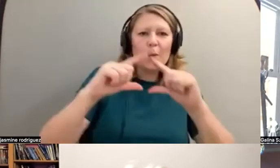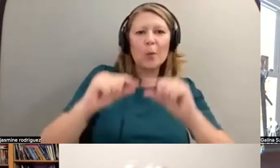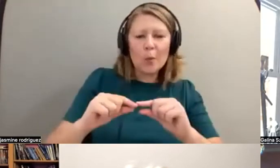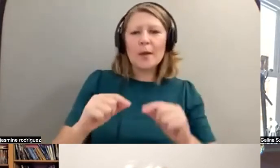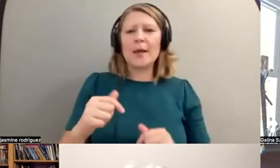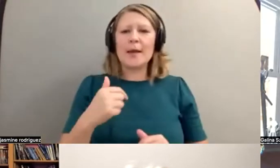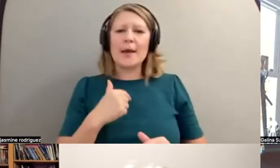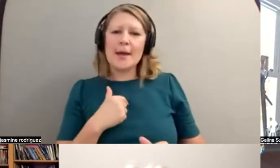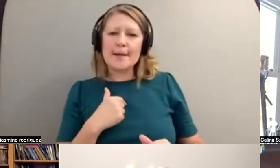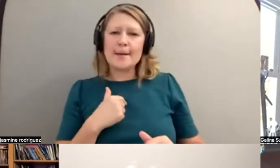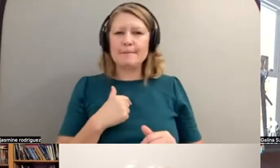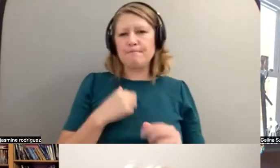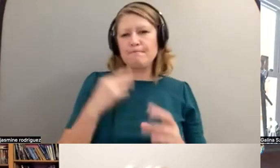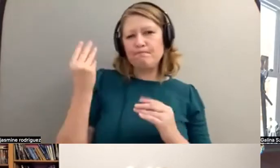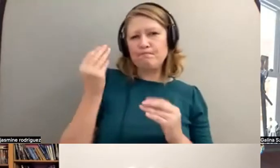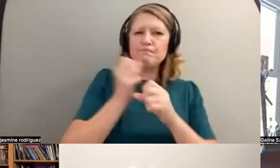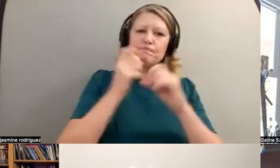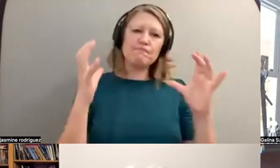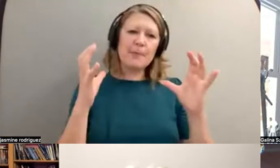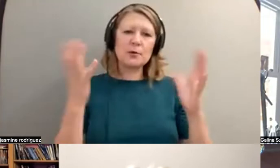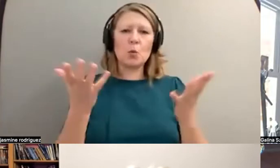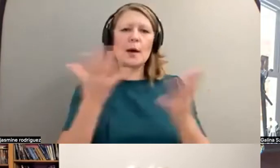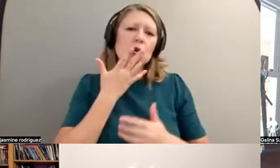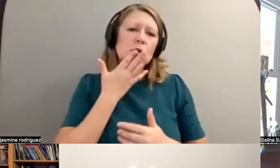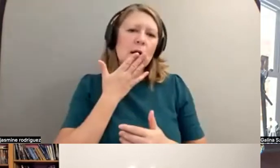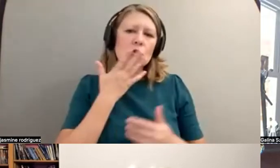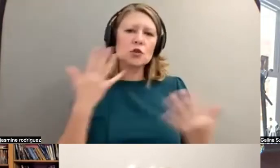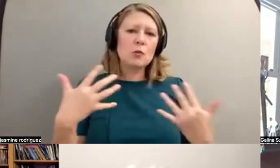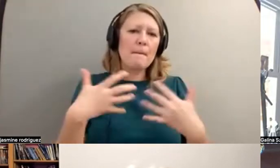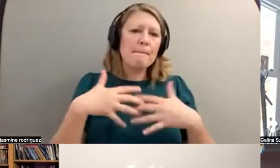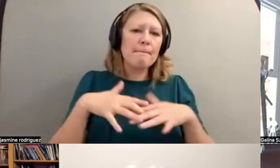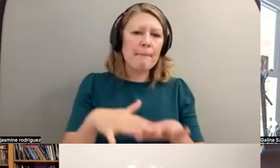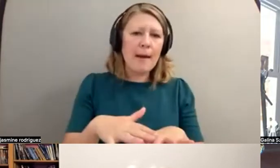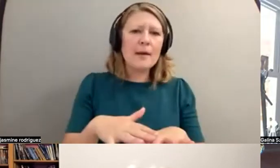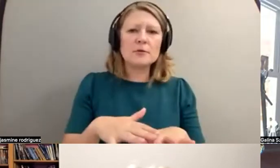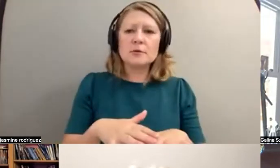how colors will come together. And then I put it in the wings.